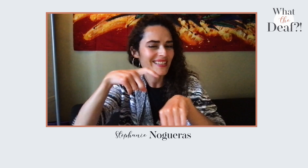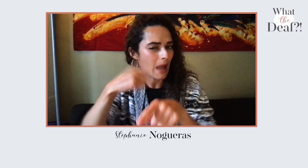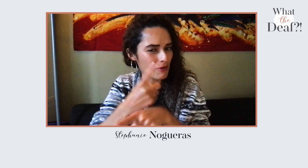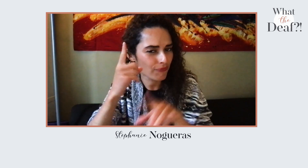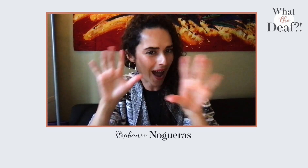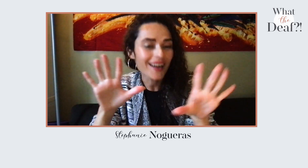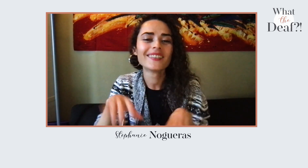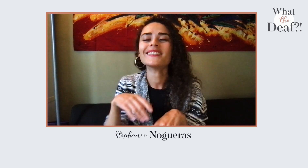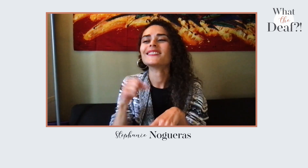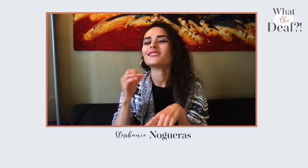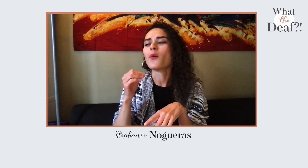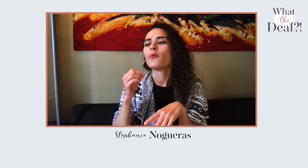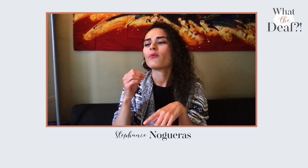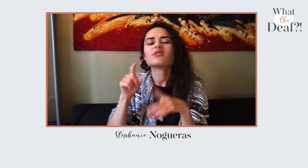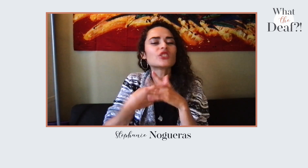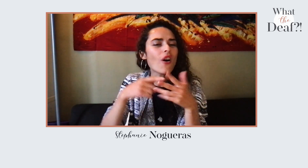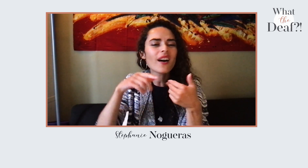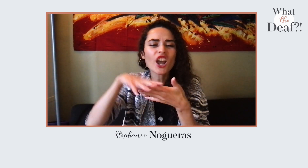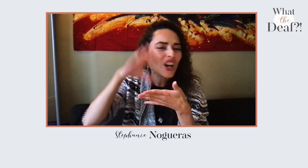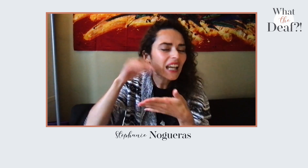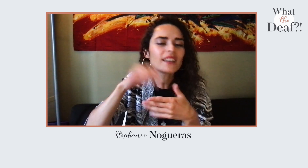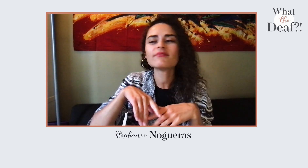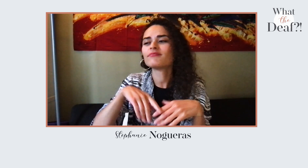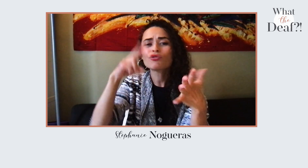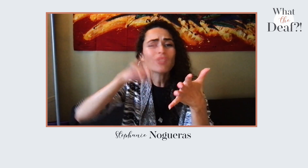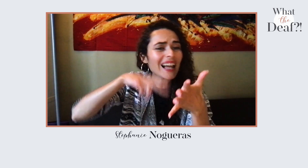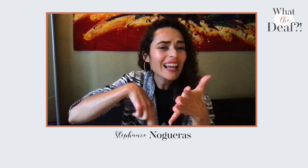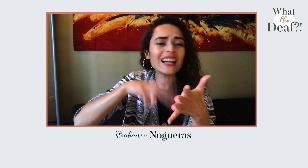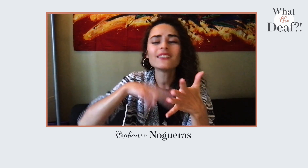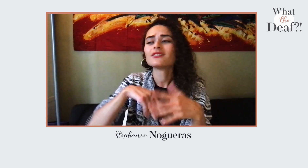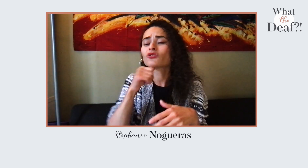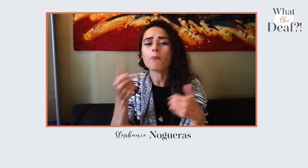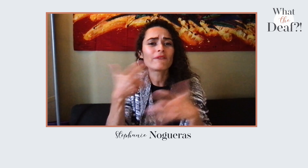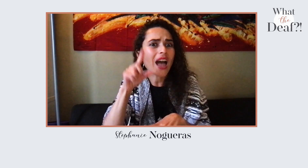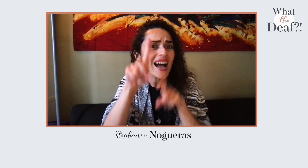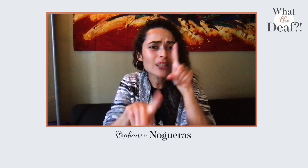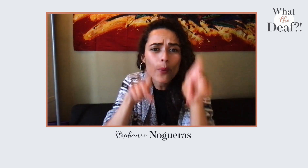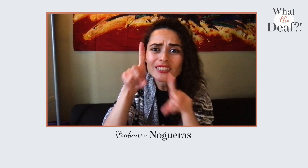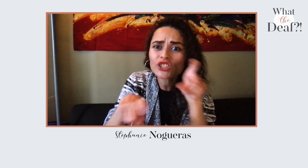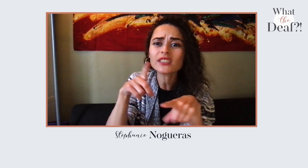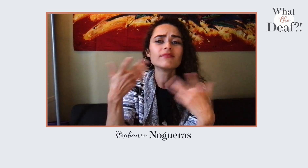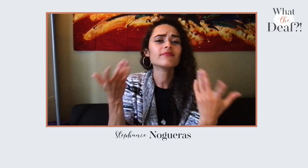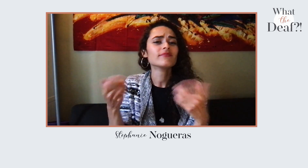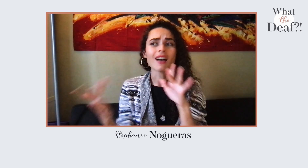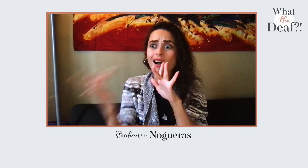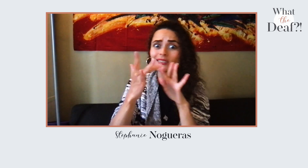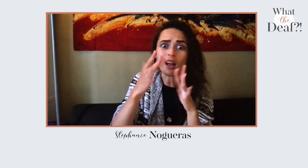and we have deaf events once again. You can go to those so that you can start learning from people. Keep reading, ask questions.